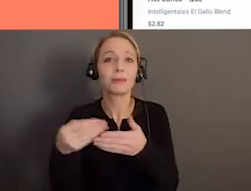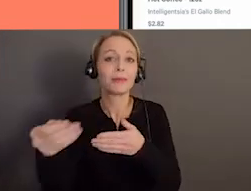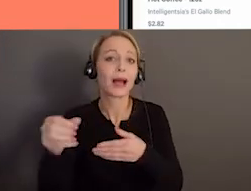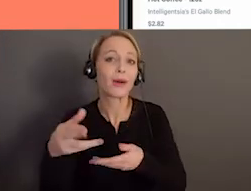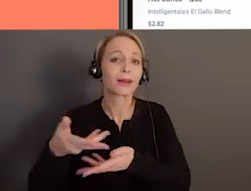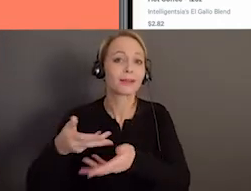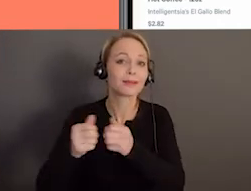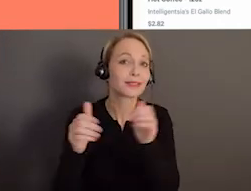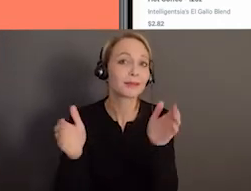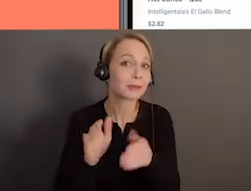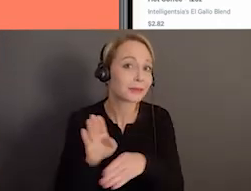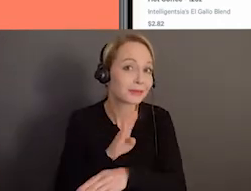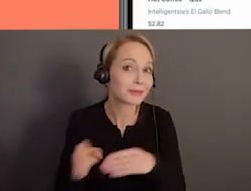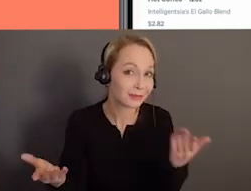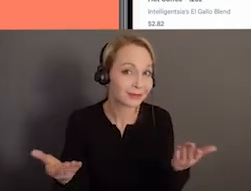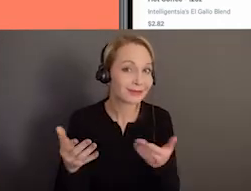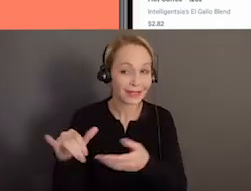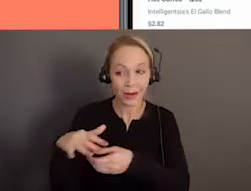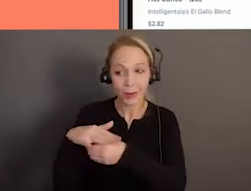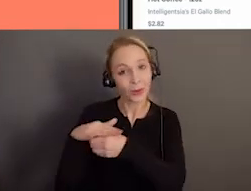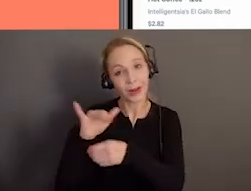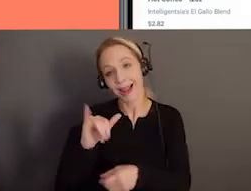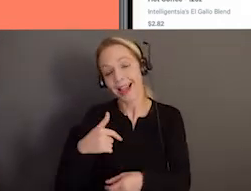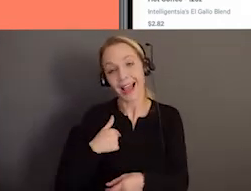WITH A SMALL BUSINESS LIKE SOMETHING LOCAL.